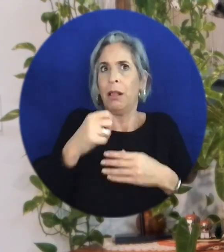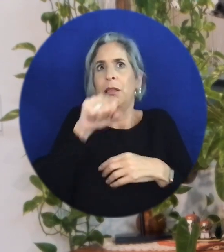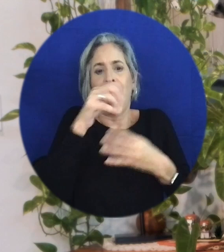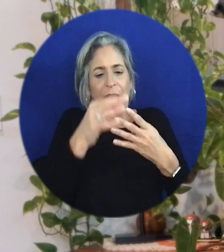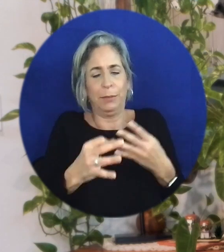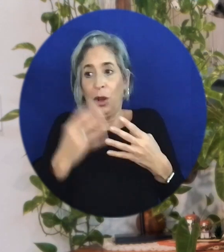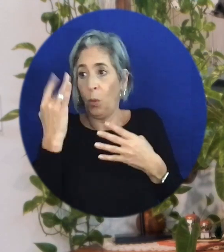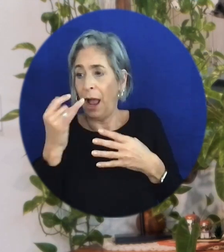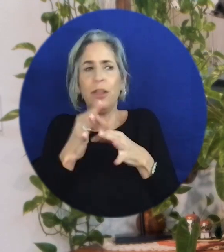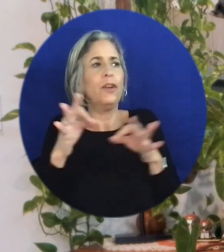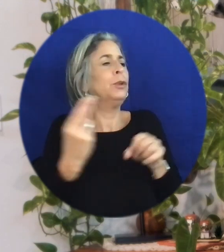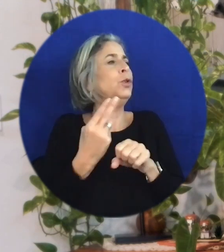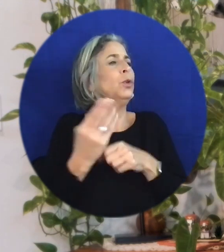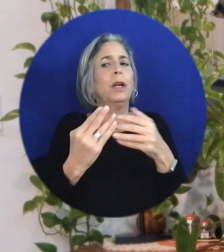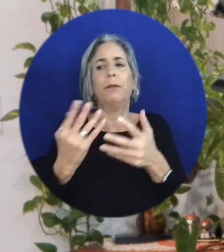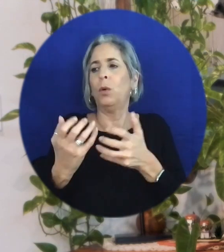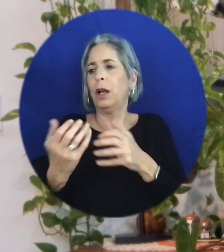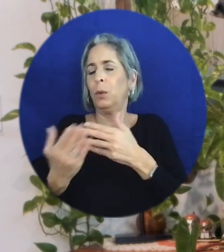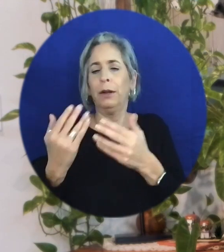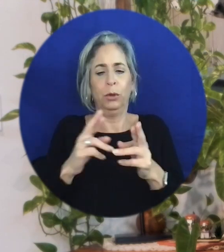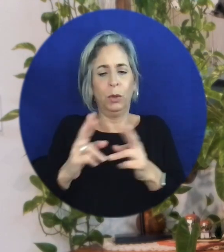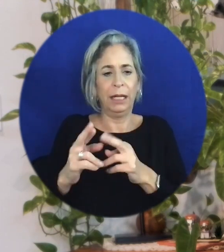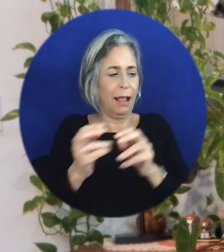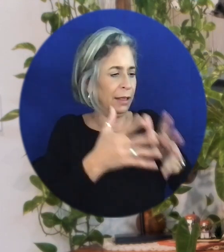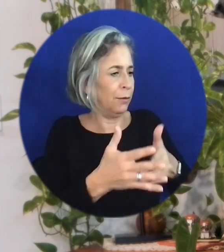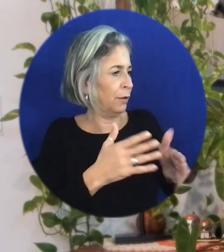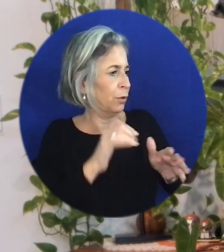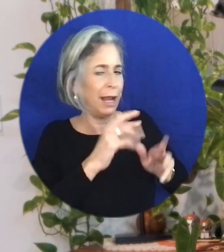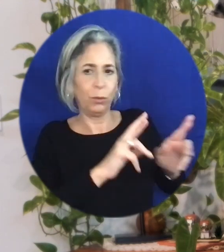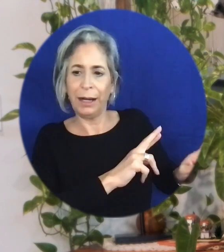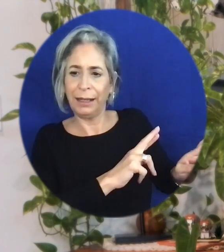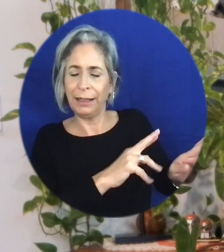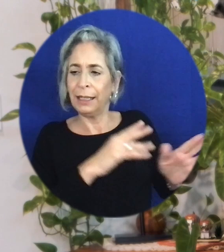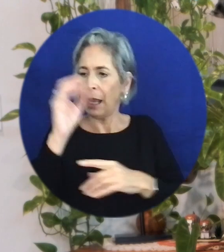including our own, was the freedom to use what we wanted and were ready for and leave what we weren't.